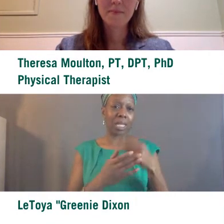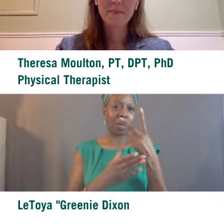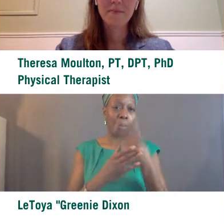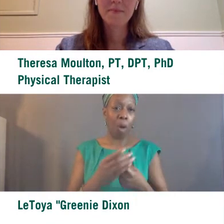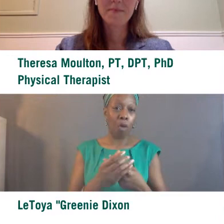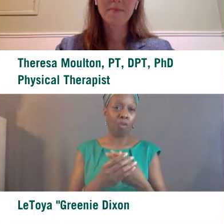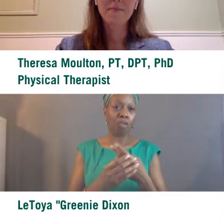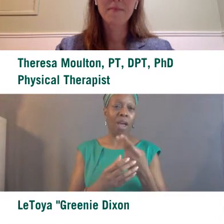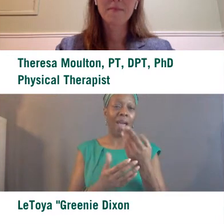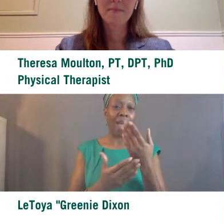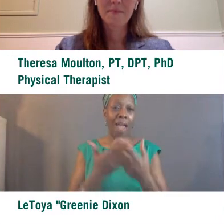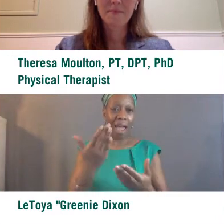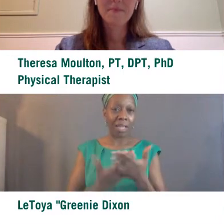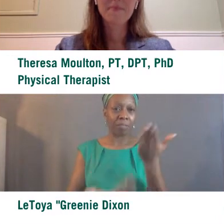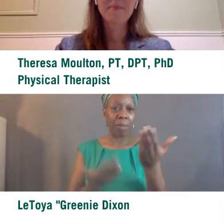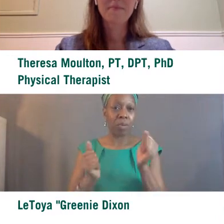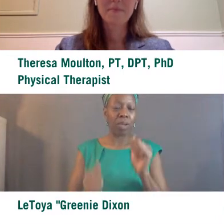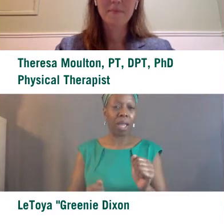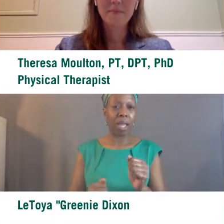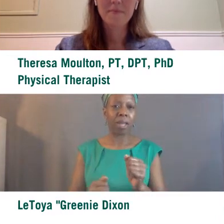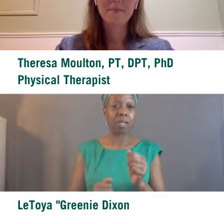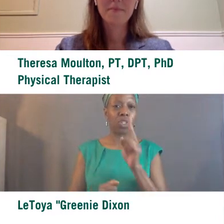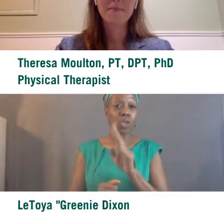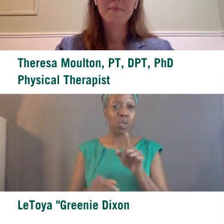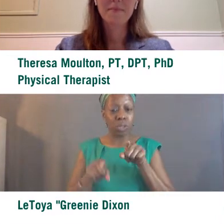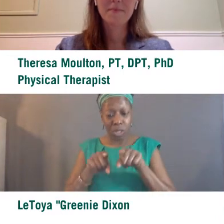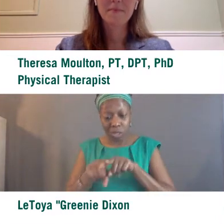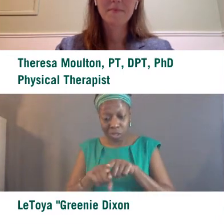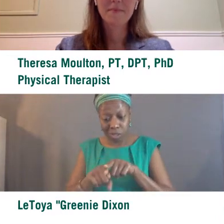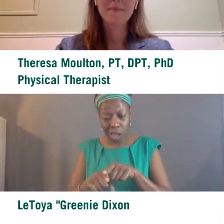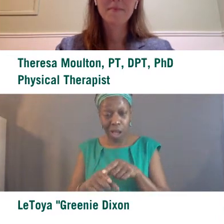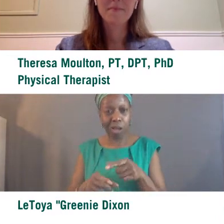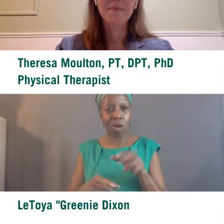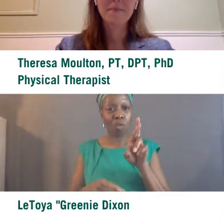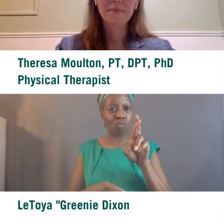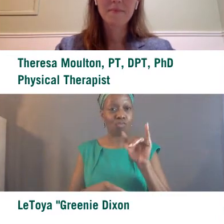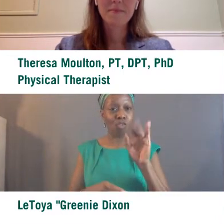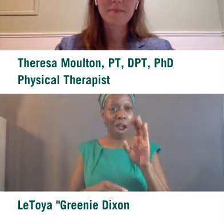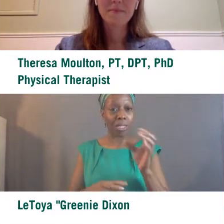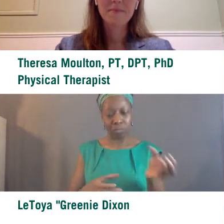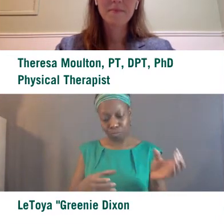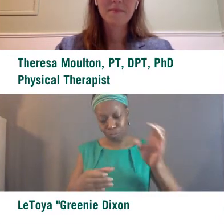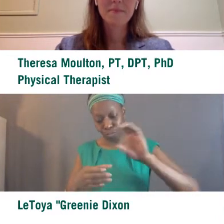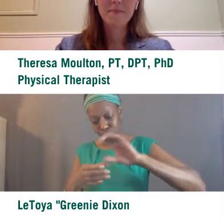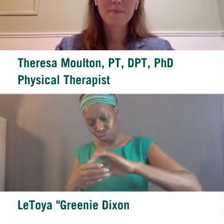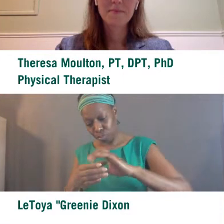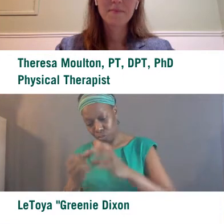or getting some cuff weights to use. You can think about going outside with your family